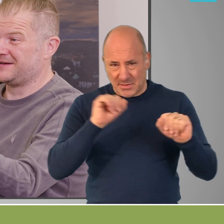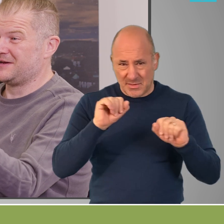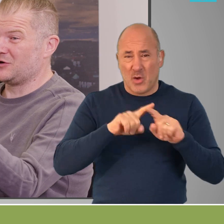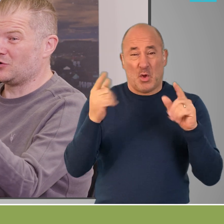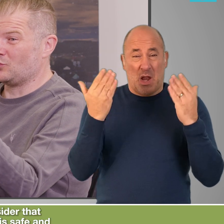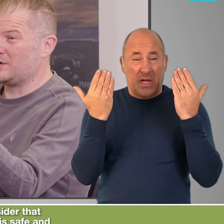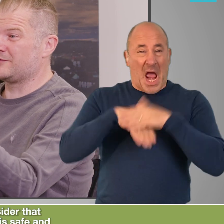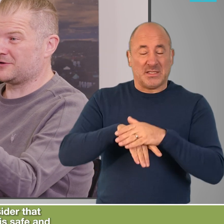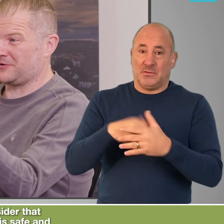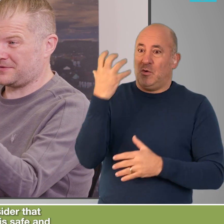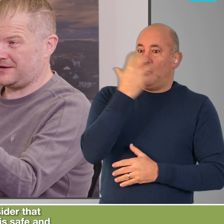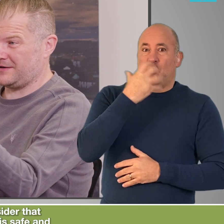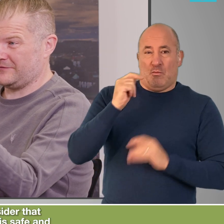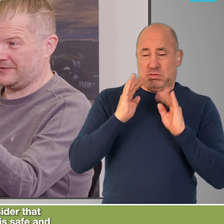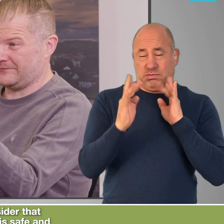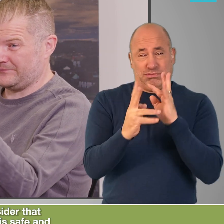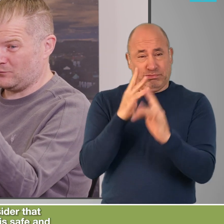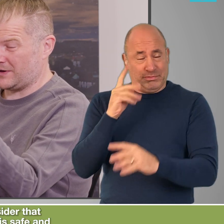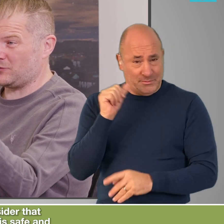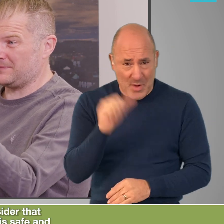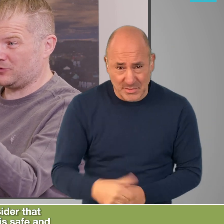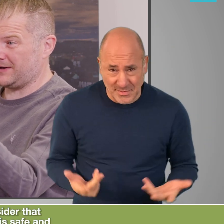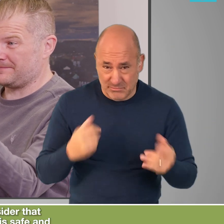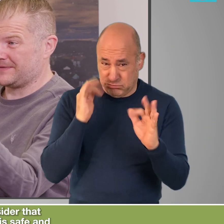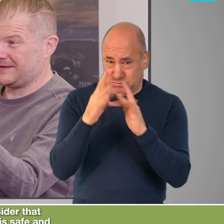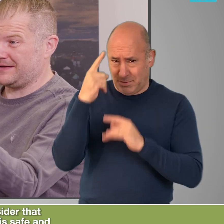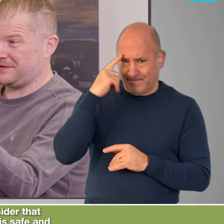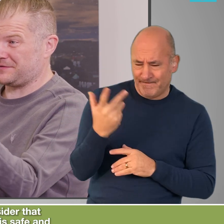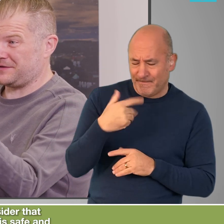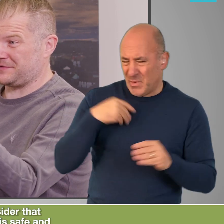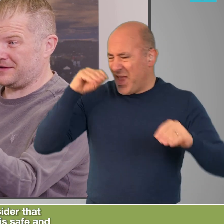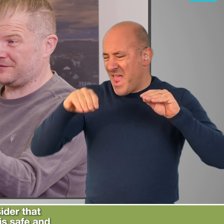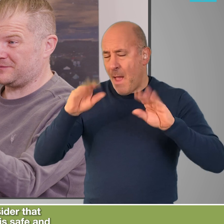Yes. We've got to consider that whatever we put in is safe and